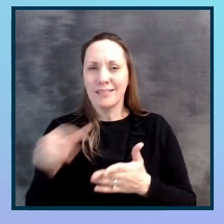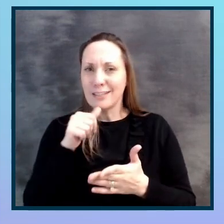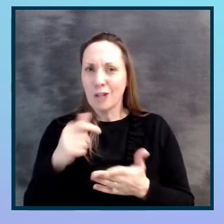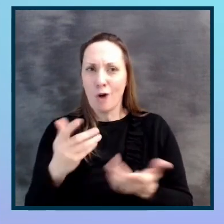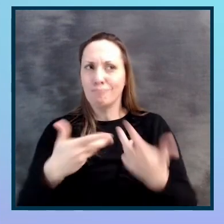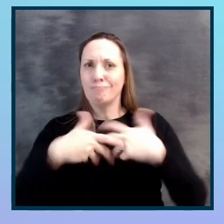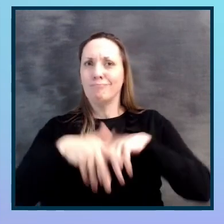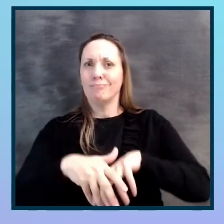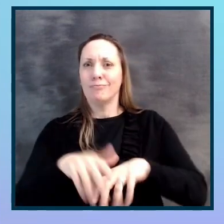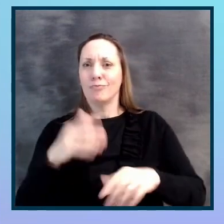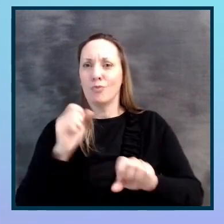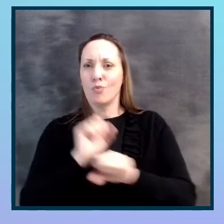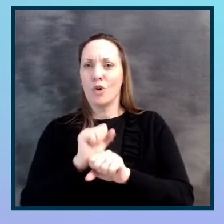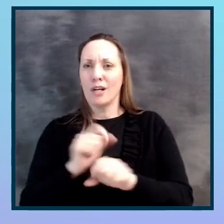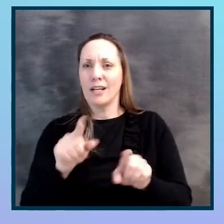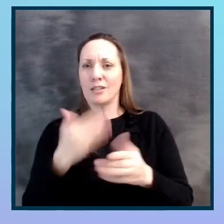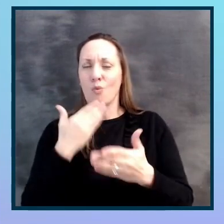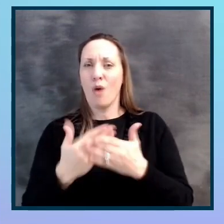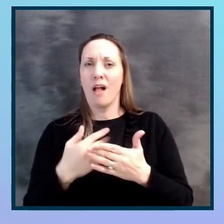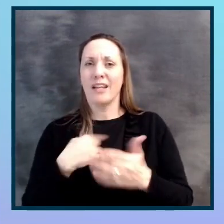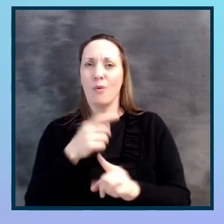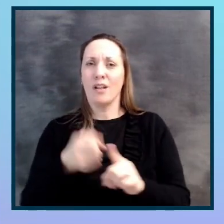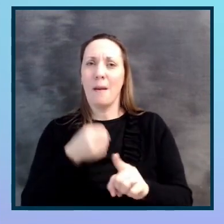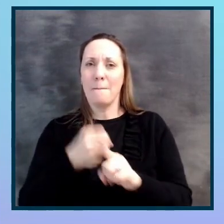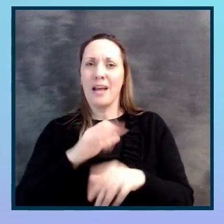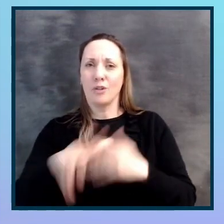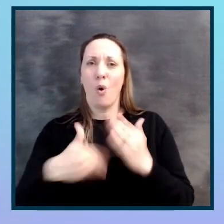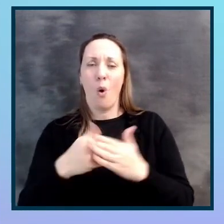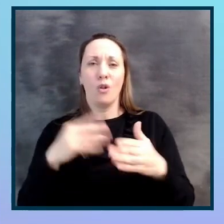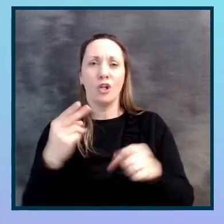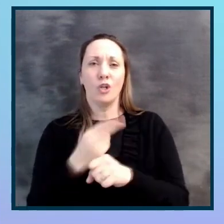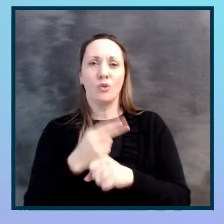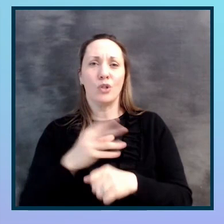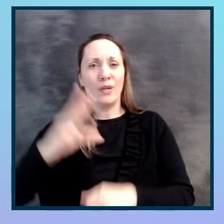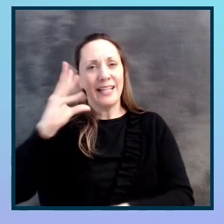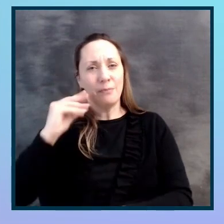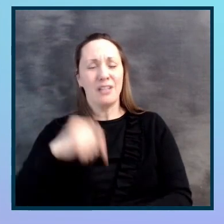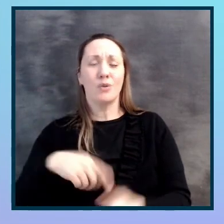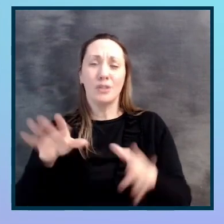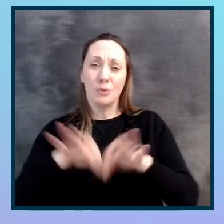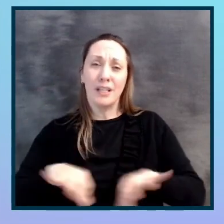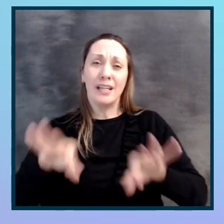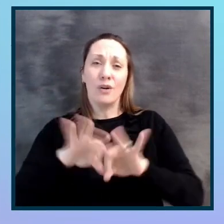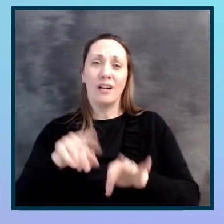and it's still going to impact the overall user experience. So it's really critical to make sure you have allies